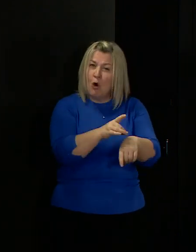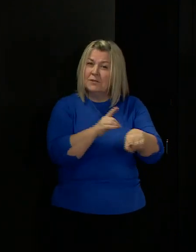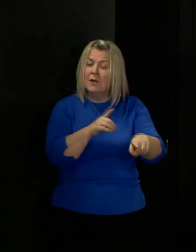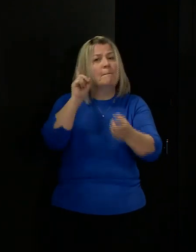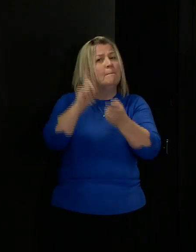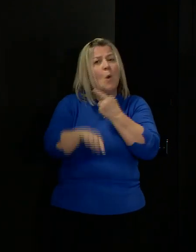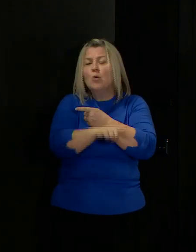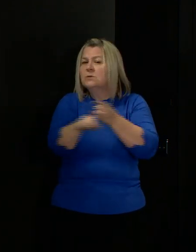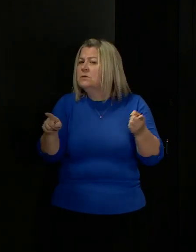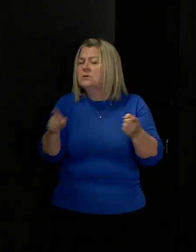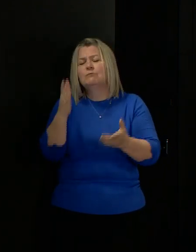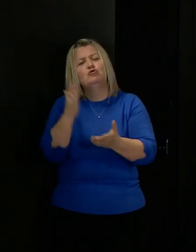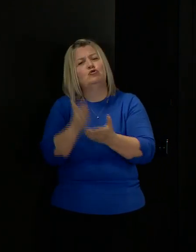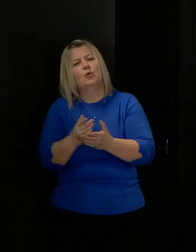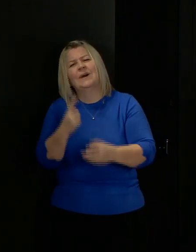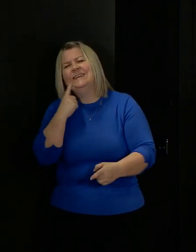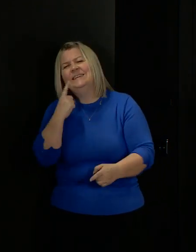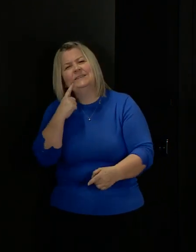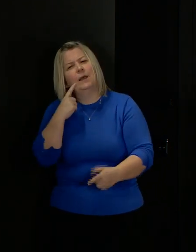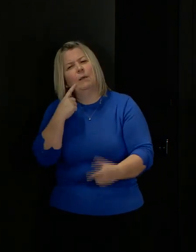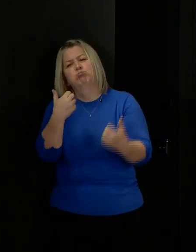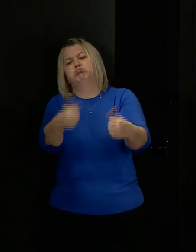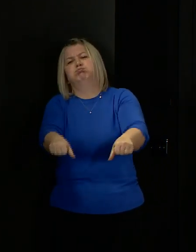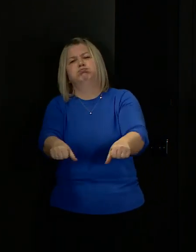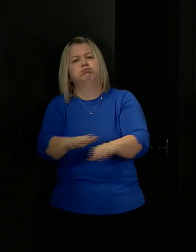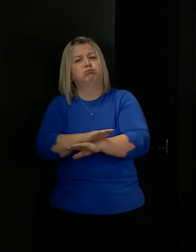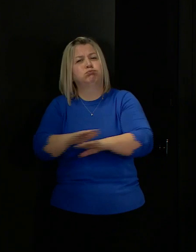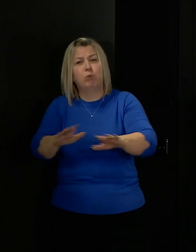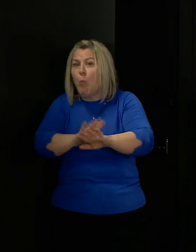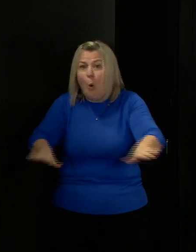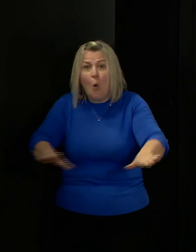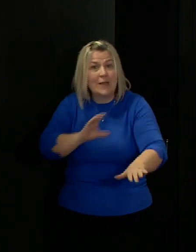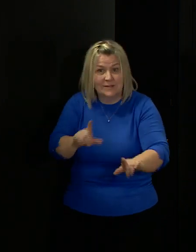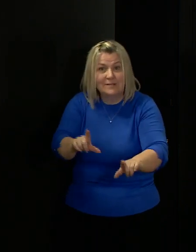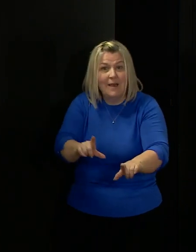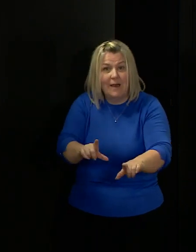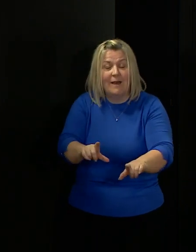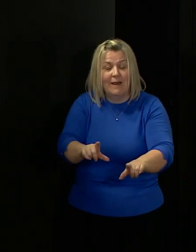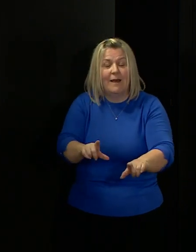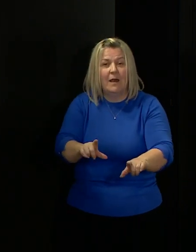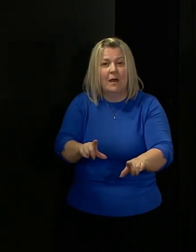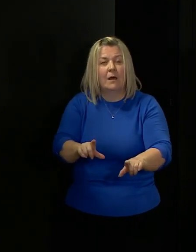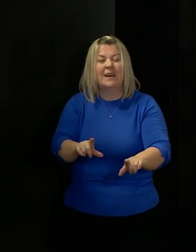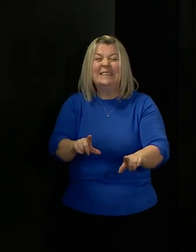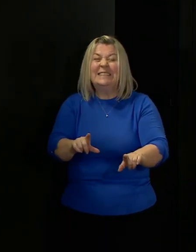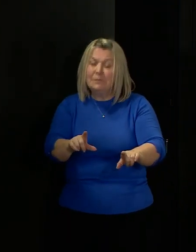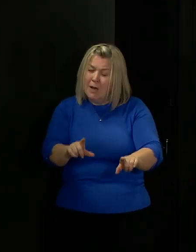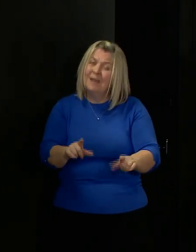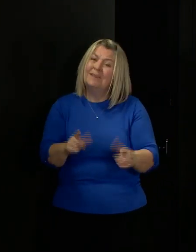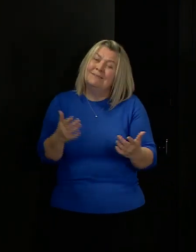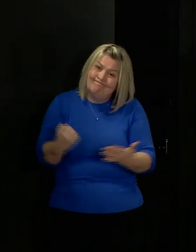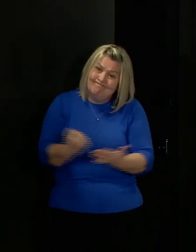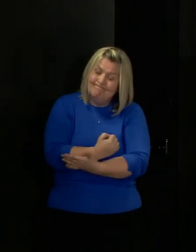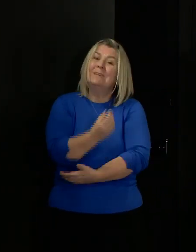which can be very easily there with and would be cancer but in amongst that there will be some people who have symptoms which unfortunately lead to a